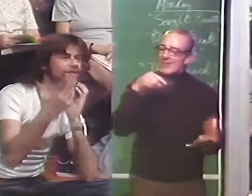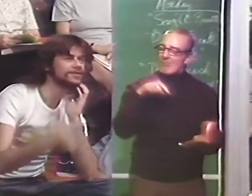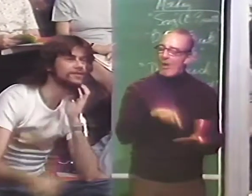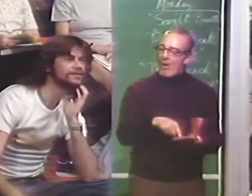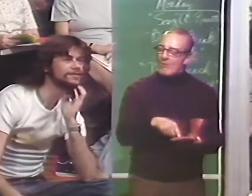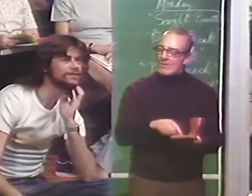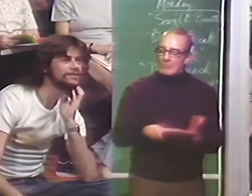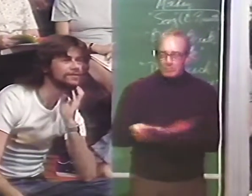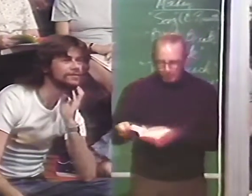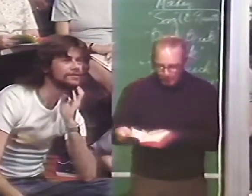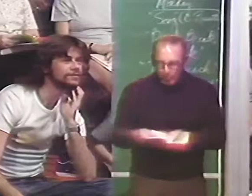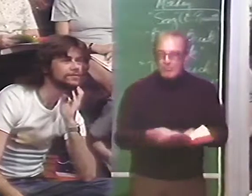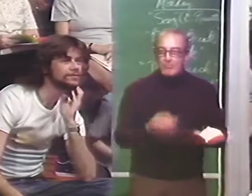LET'S SEE THE POEM.